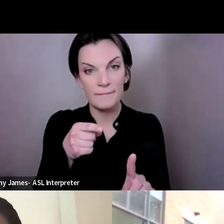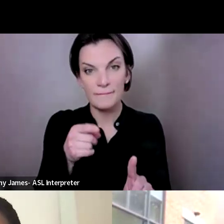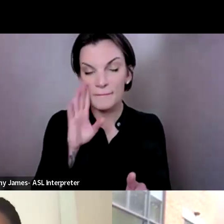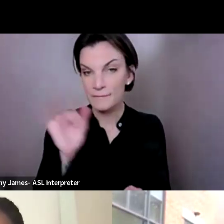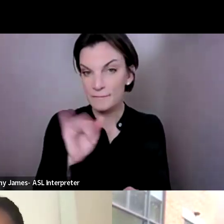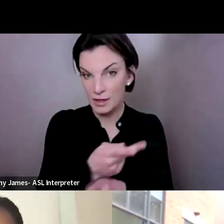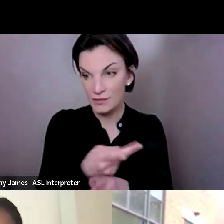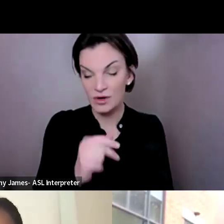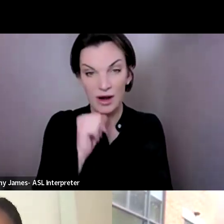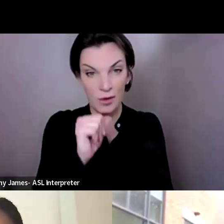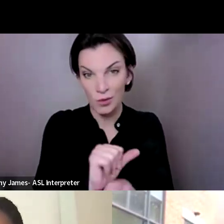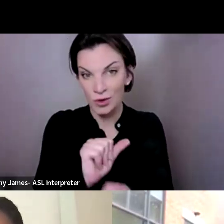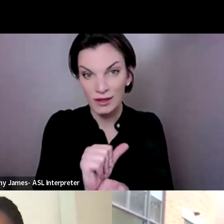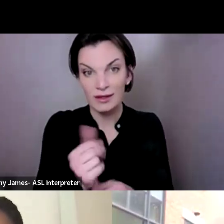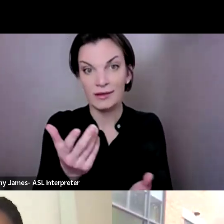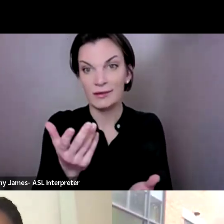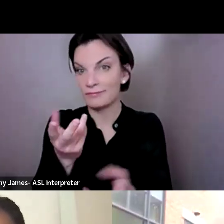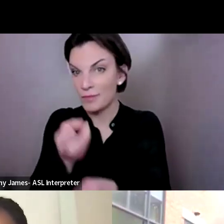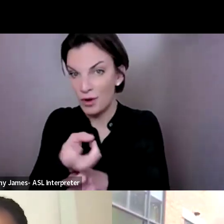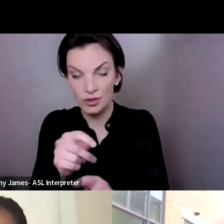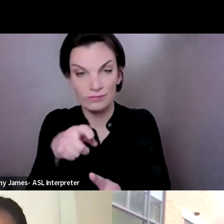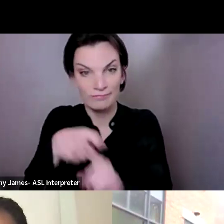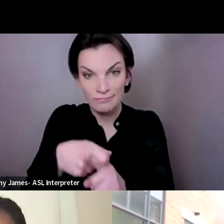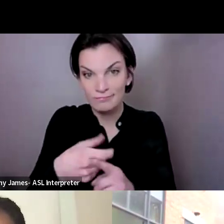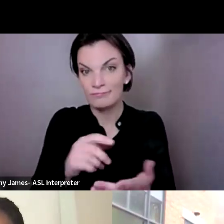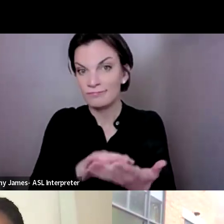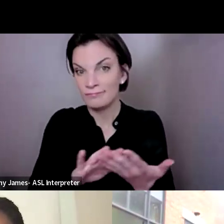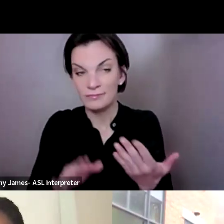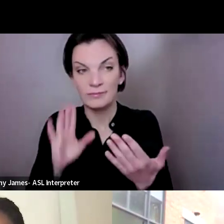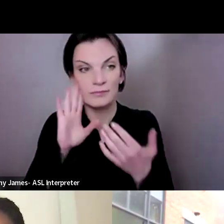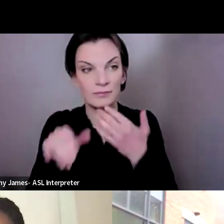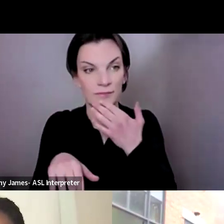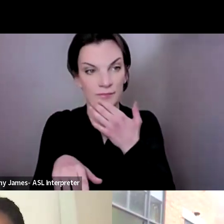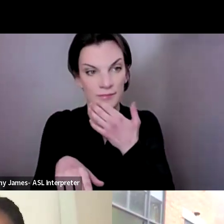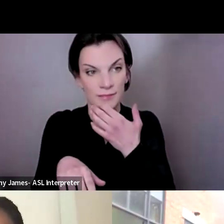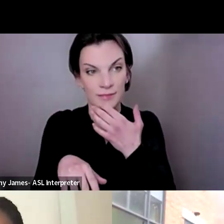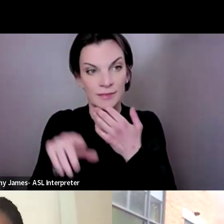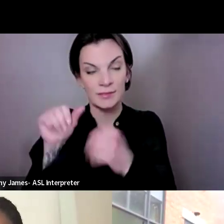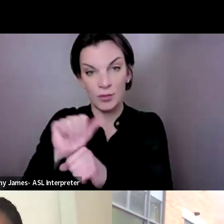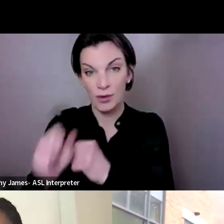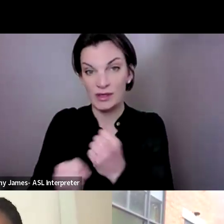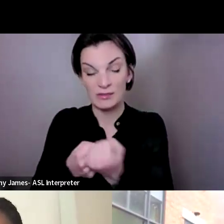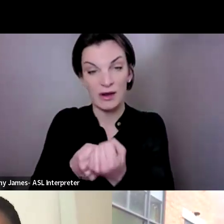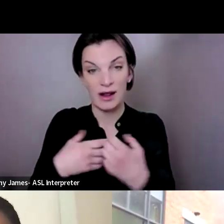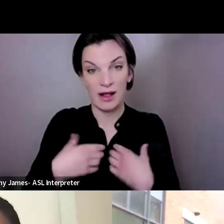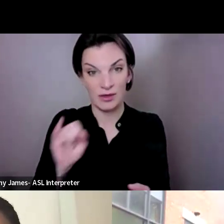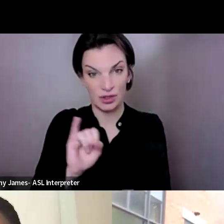are not working - and that's the primary employee sponsored health insurance is the primary means